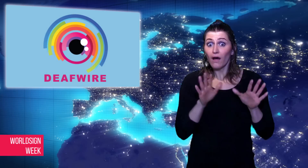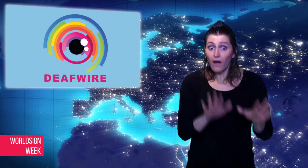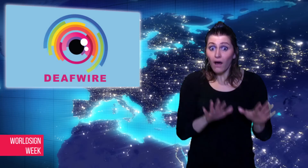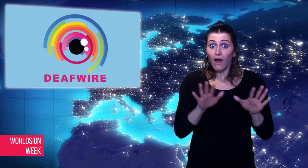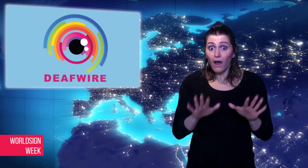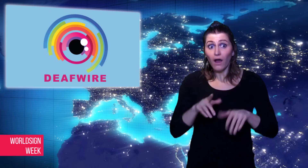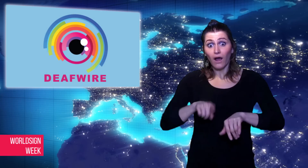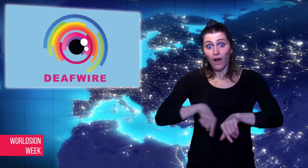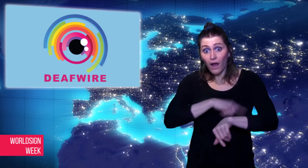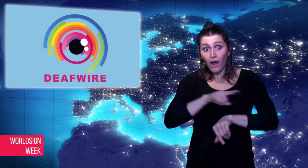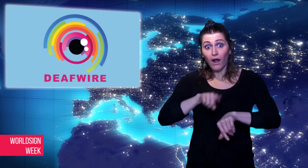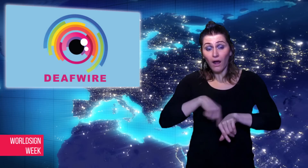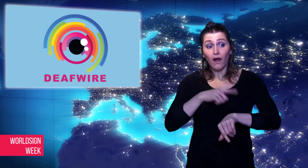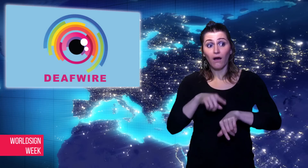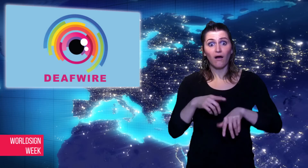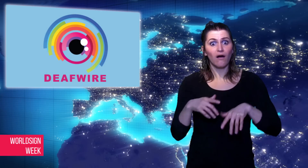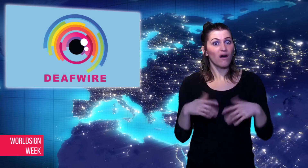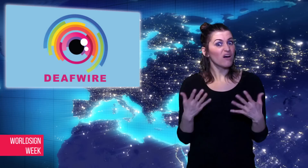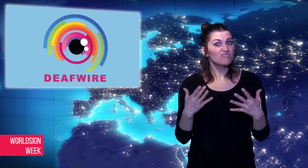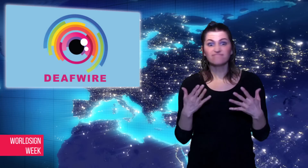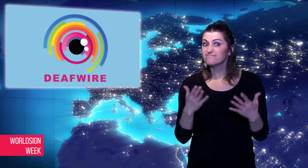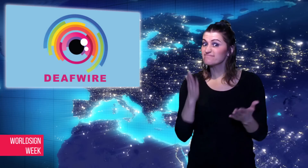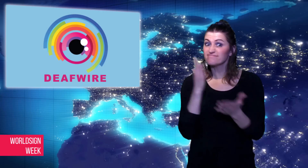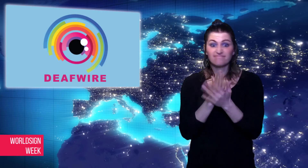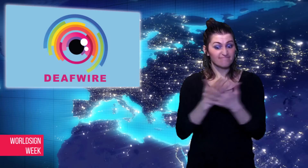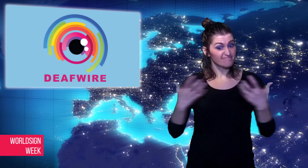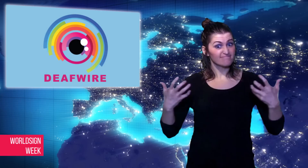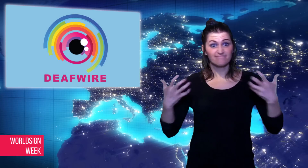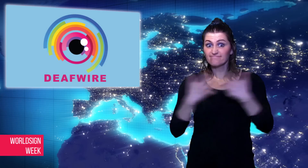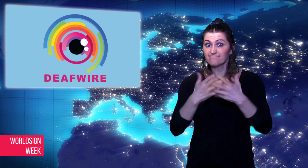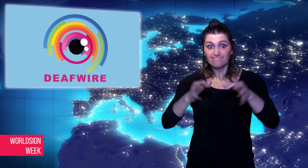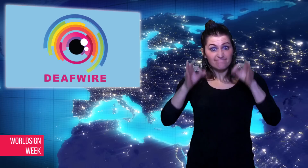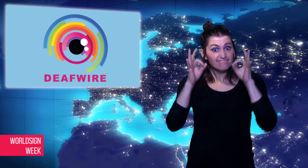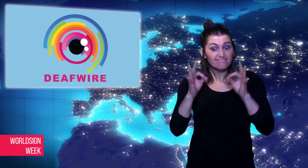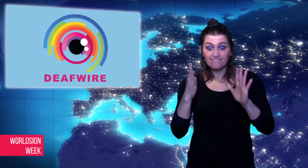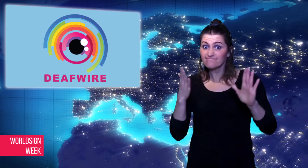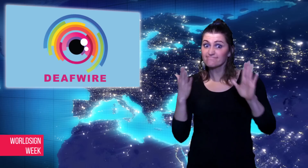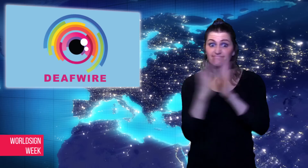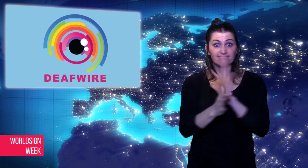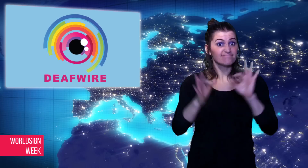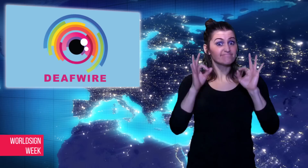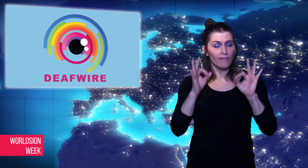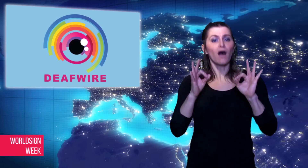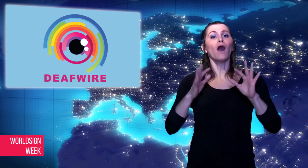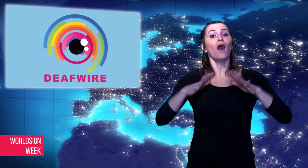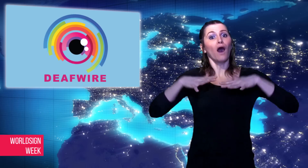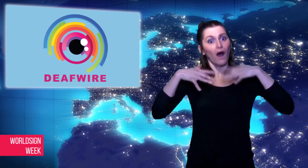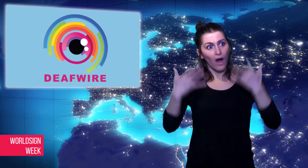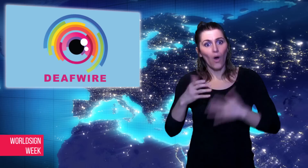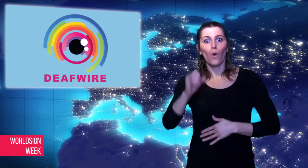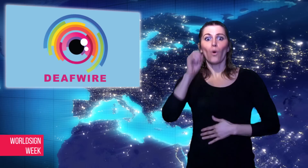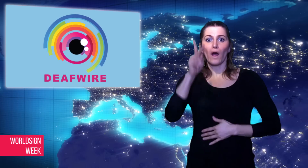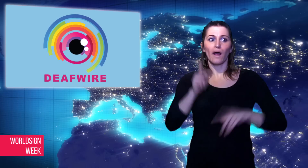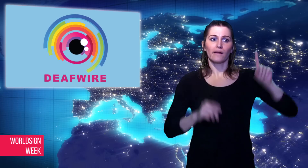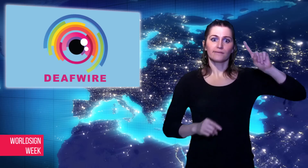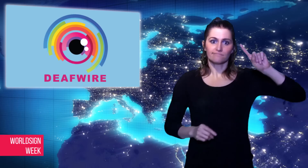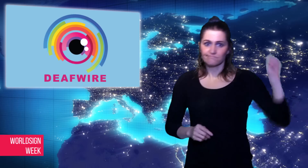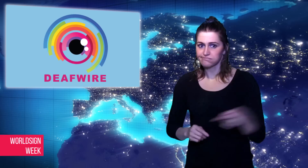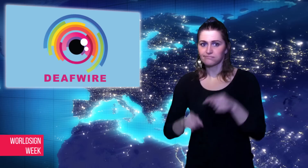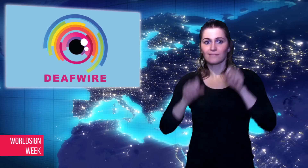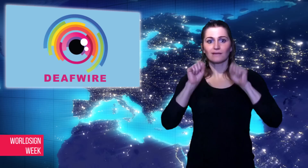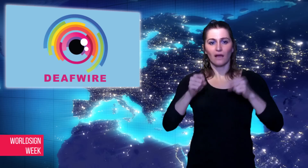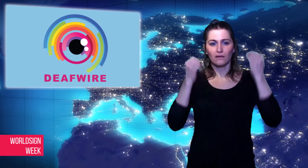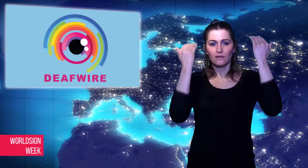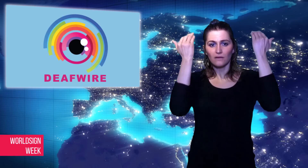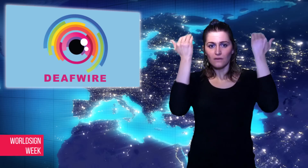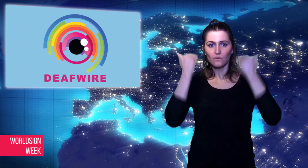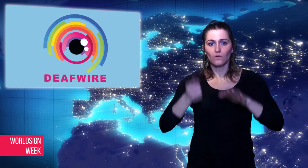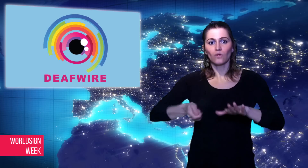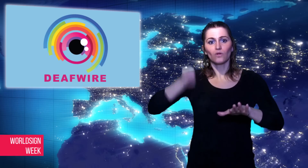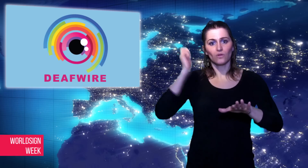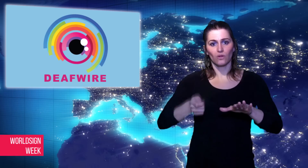the Senate not to pass the Bill to